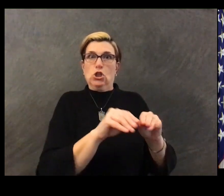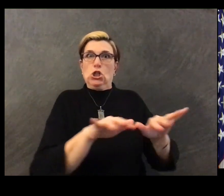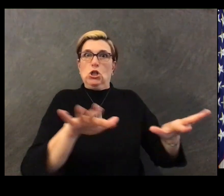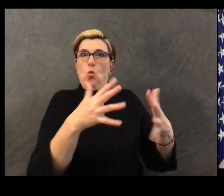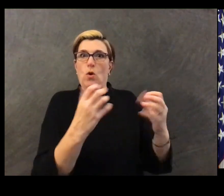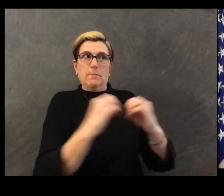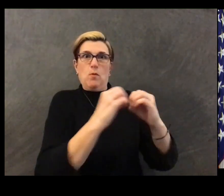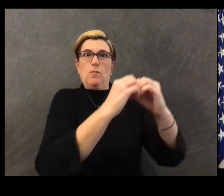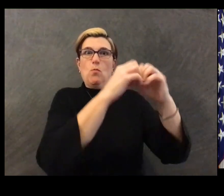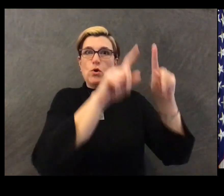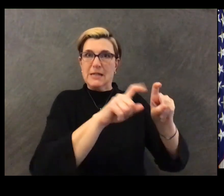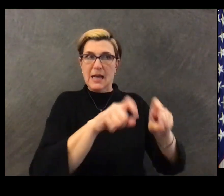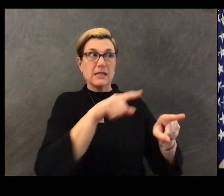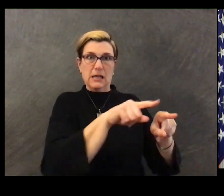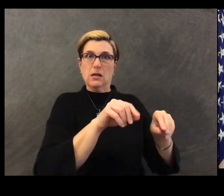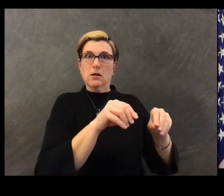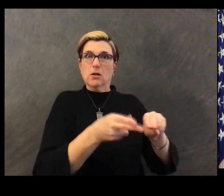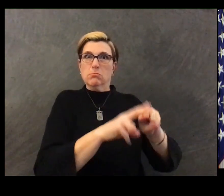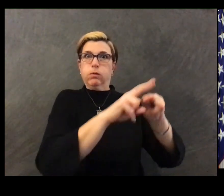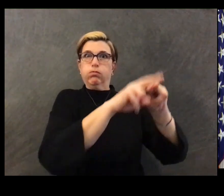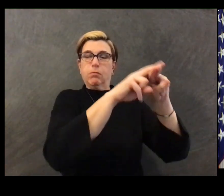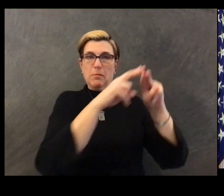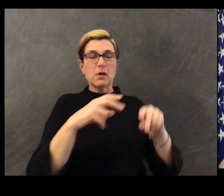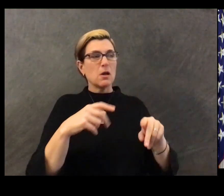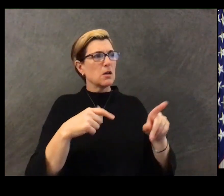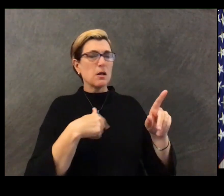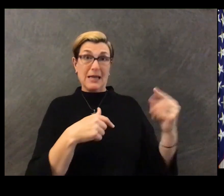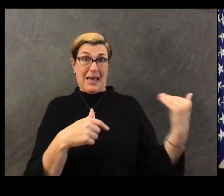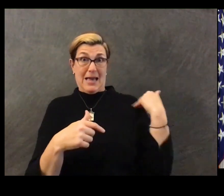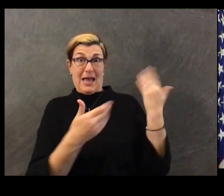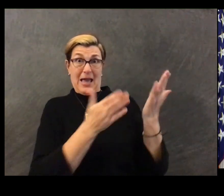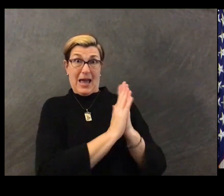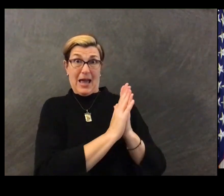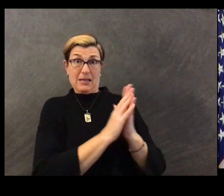then I agreed to help him get some of the critical supplies that California